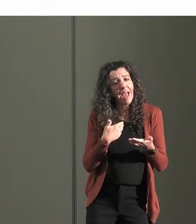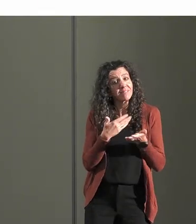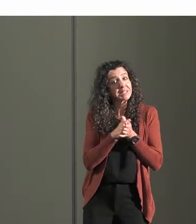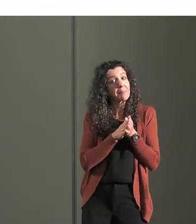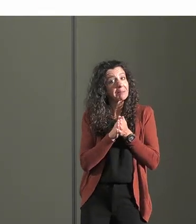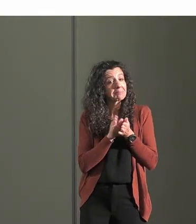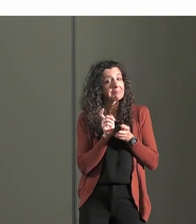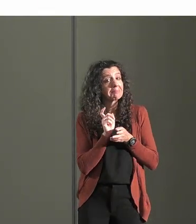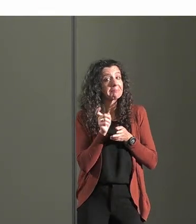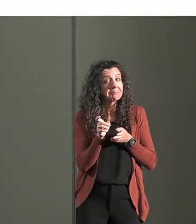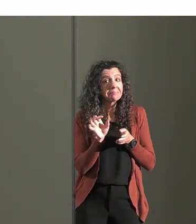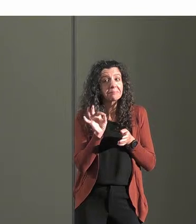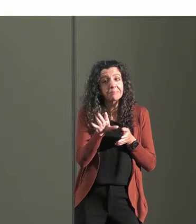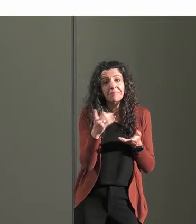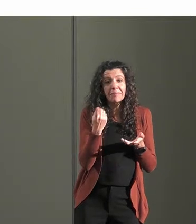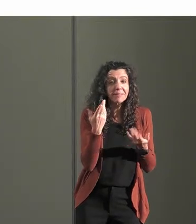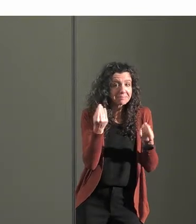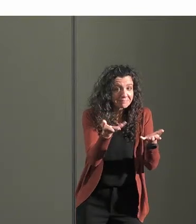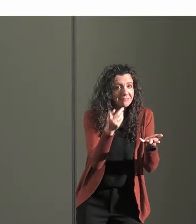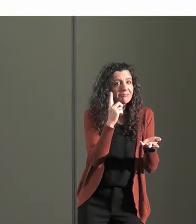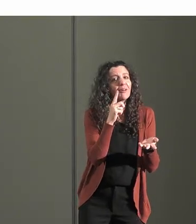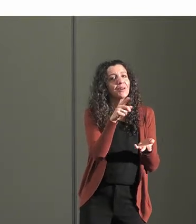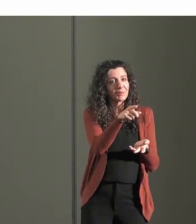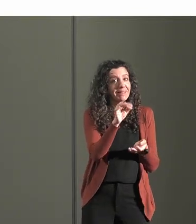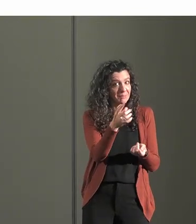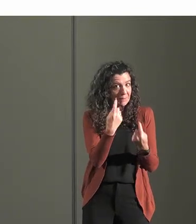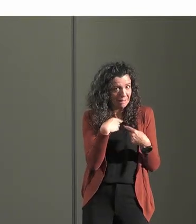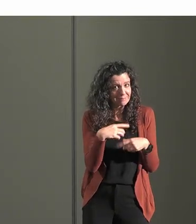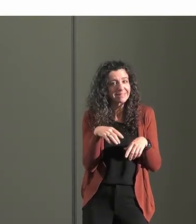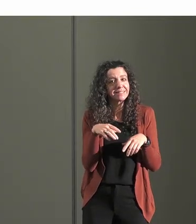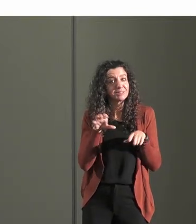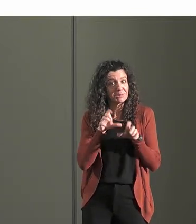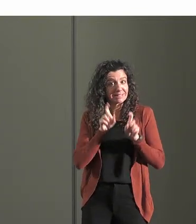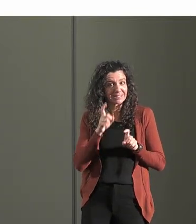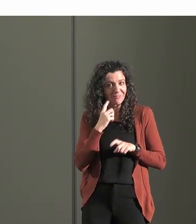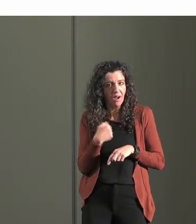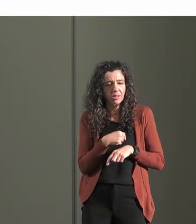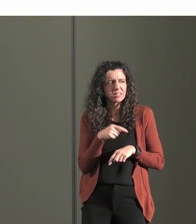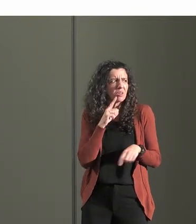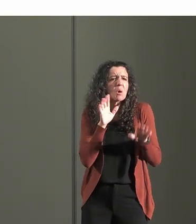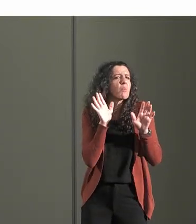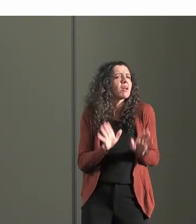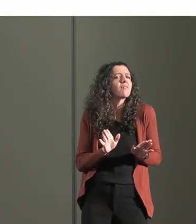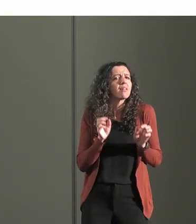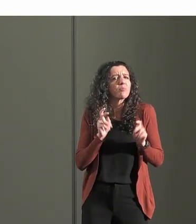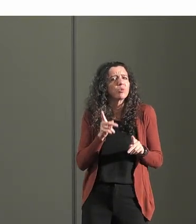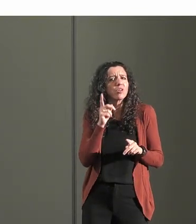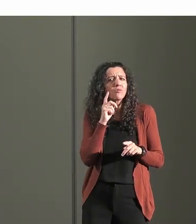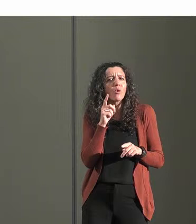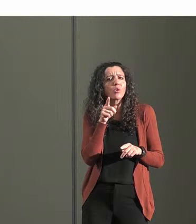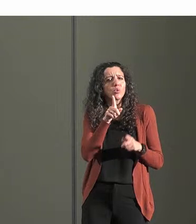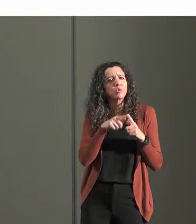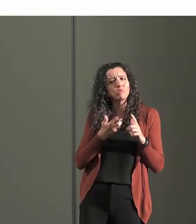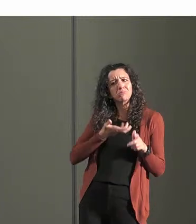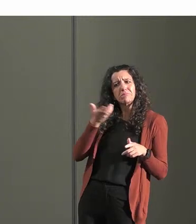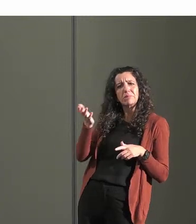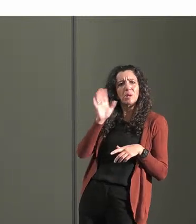tell your friends. We have gratuities for people that come do our testing. And it is a great opportunity to be heard.